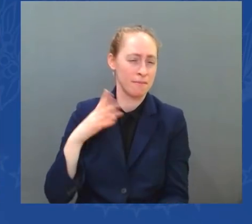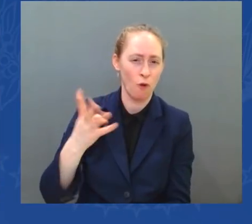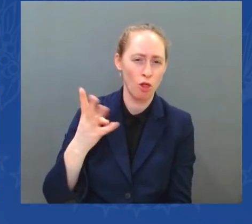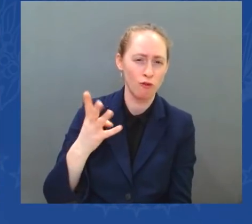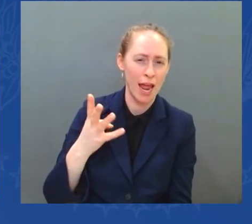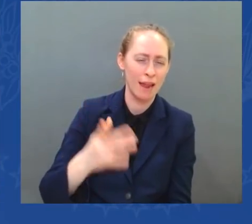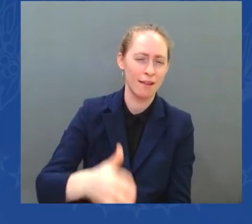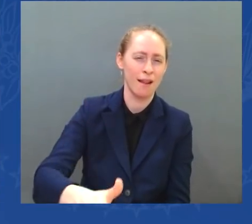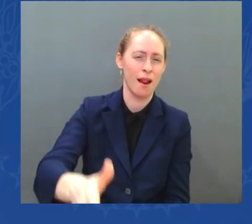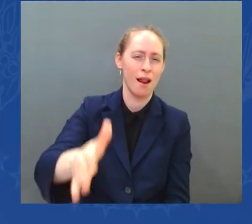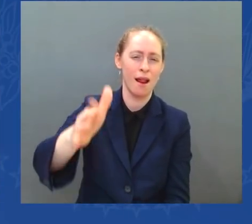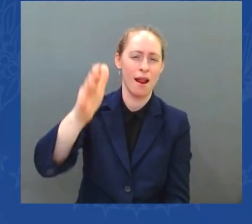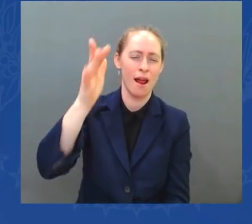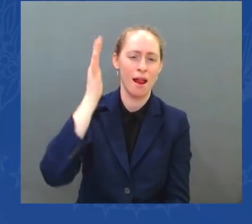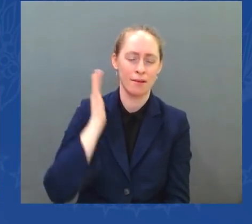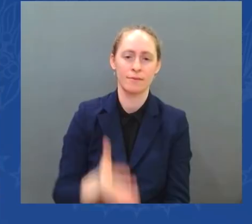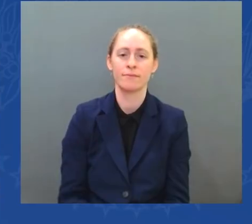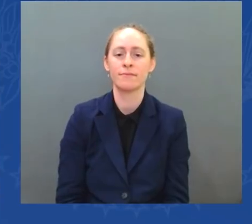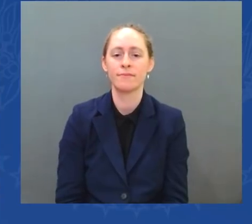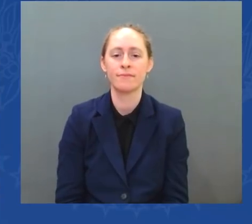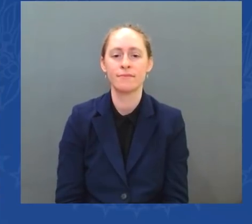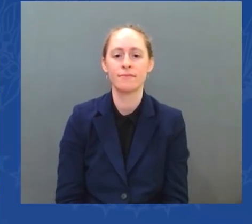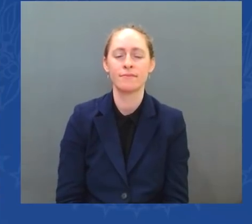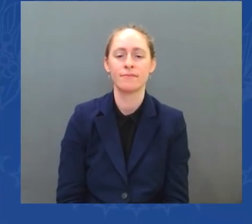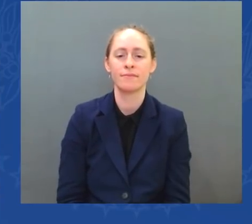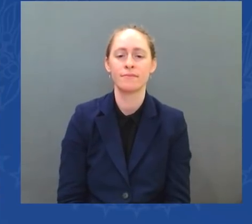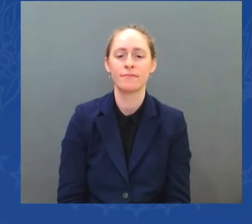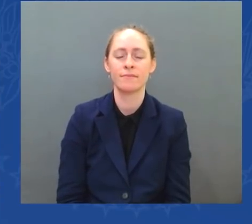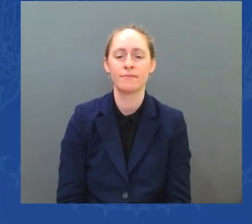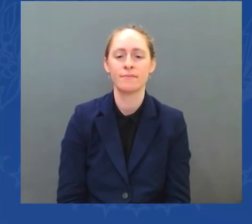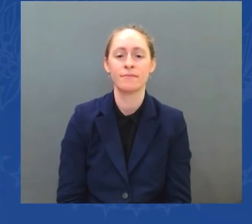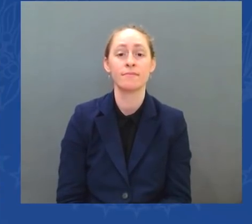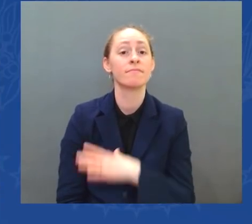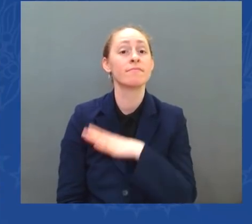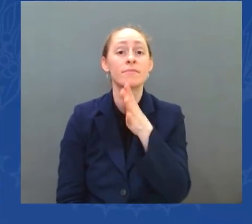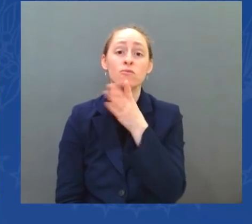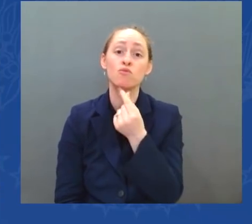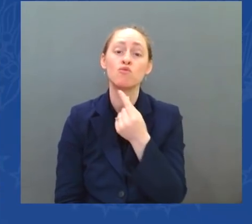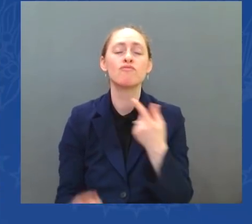which is only three quarters of a mile away, but it was on a highway. Turn on the windshield wiper,